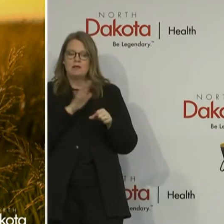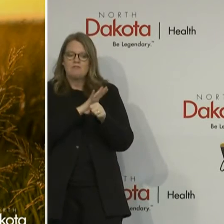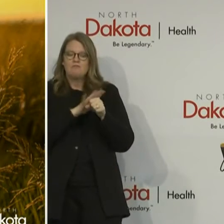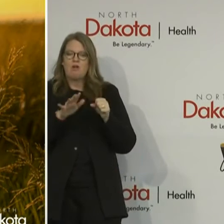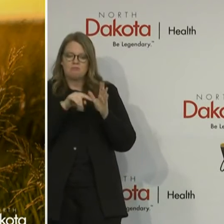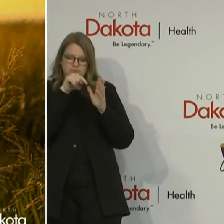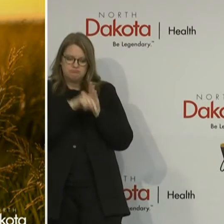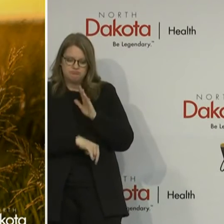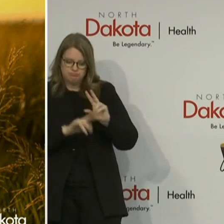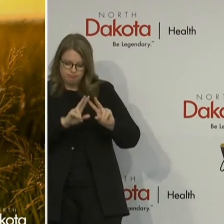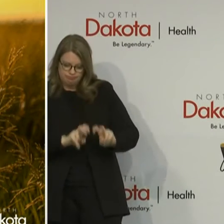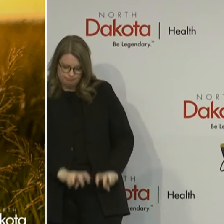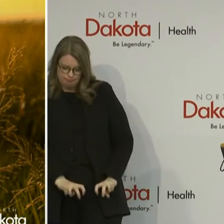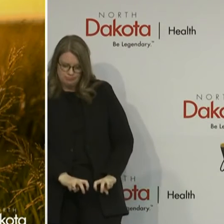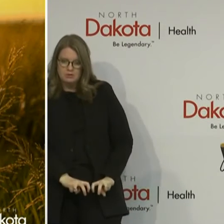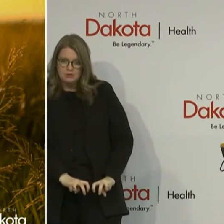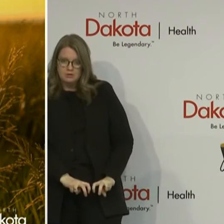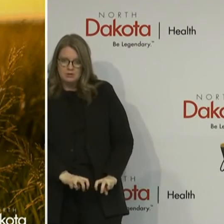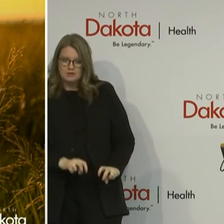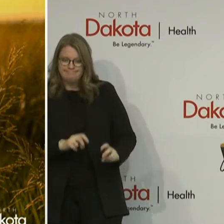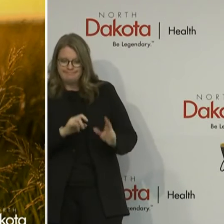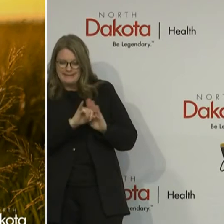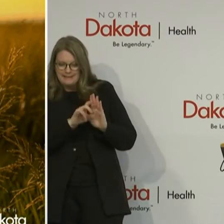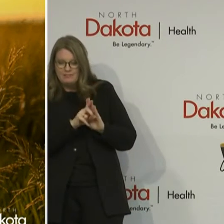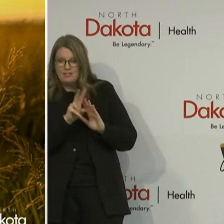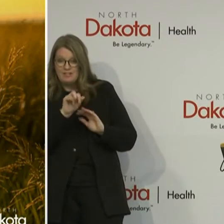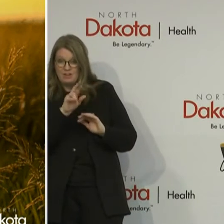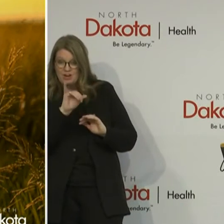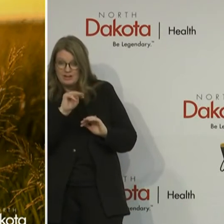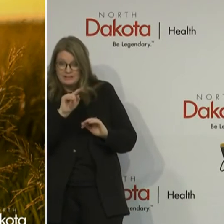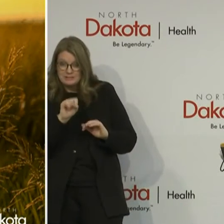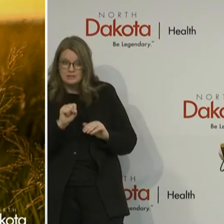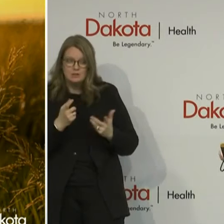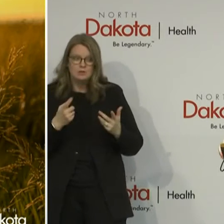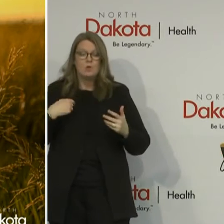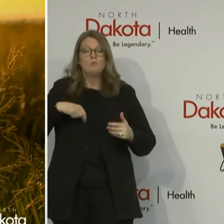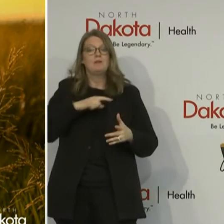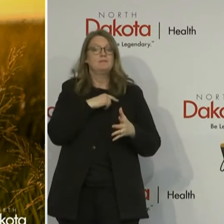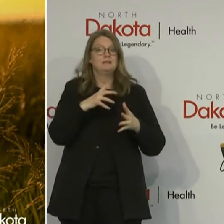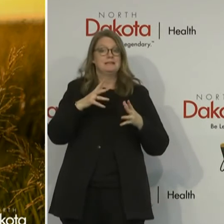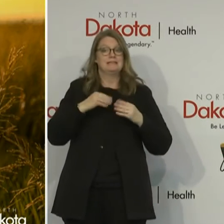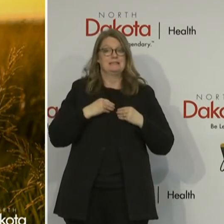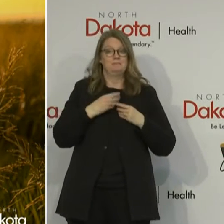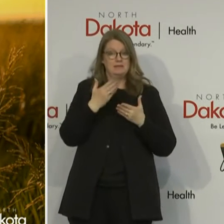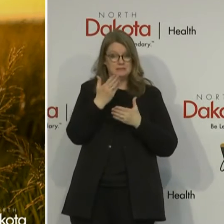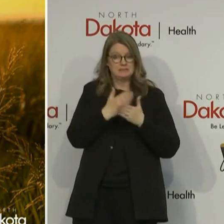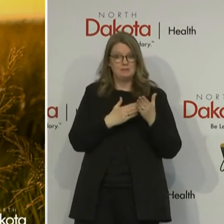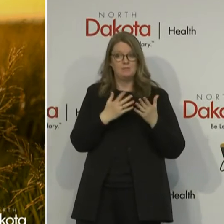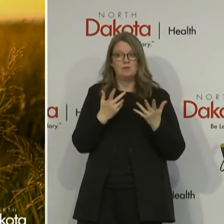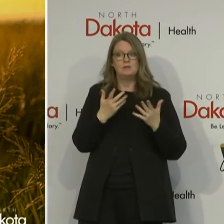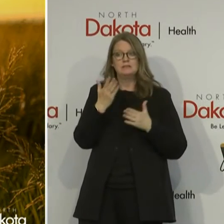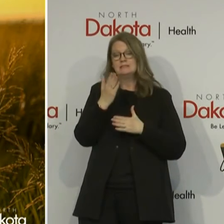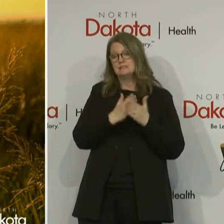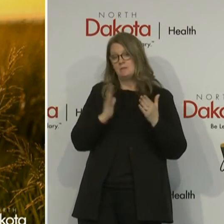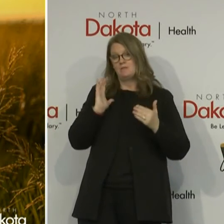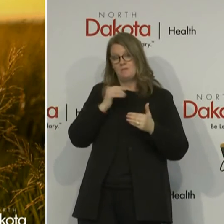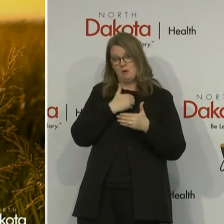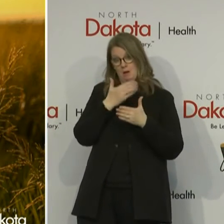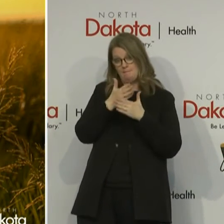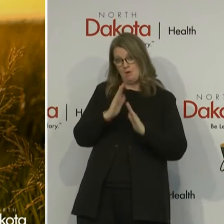ON AN. [INDISCERNABLE]. SO ARE ENCOURAGING HOSPITAL CLINICAL LABORATORIES AROUND THE STATE TO SUBMIT THE POSITIVE SAMPLES TO US FOR FURTHER ANALYSIS AND POTENTIALLY OLD SEQUENCING FOR